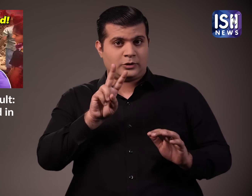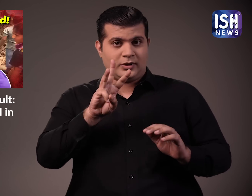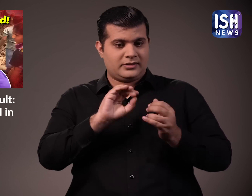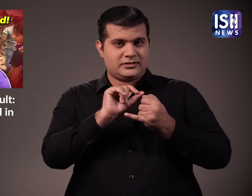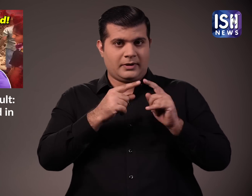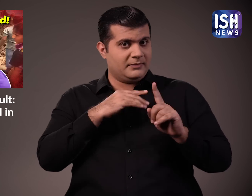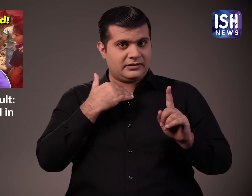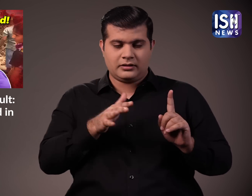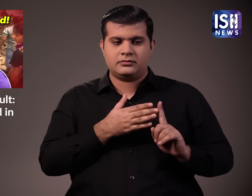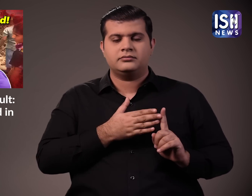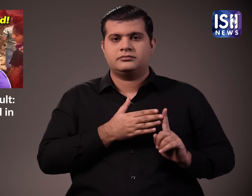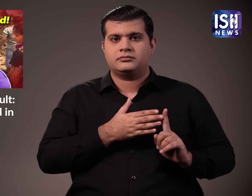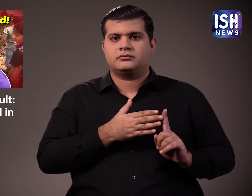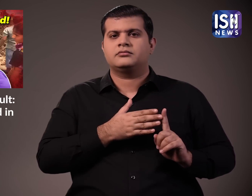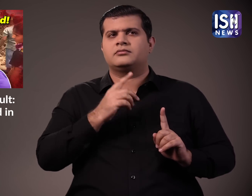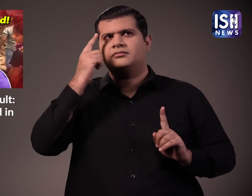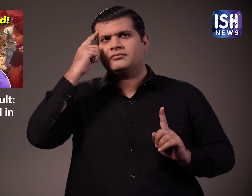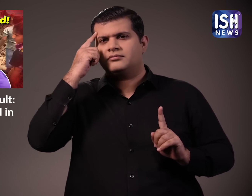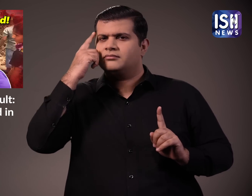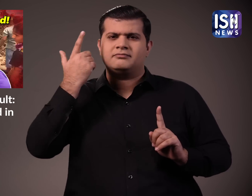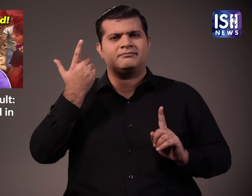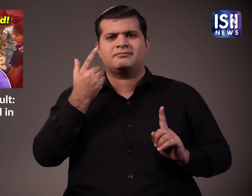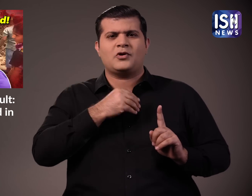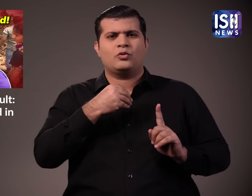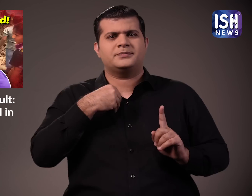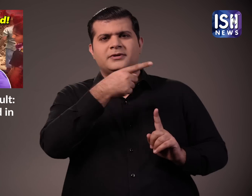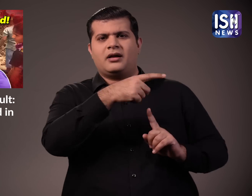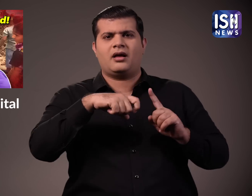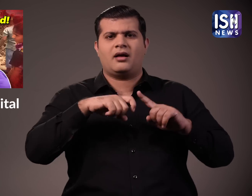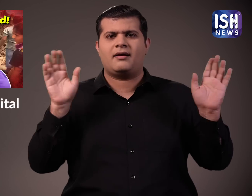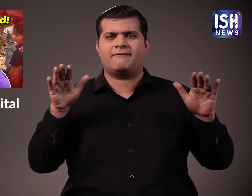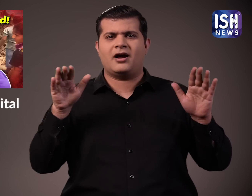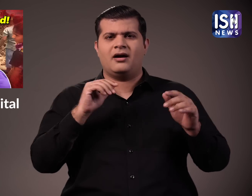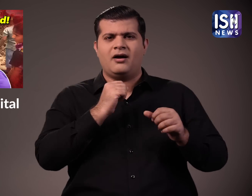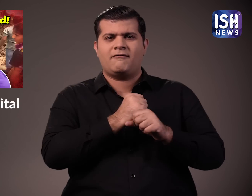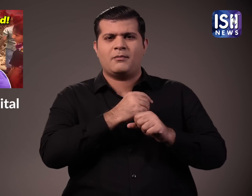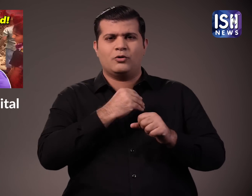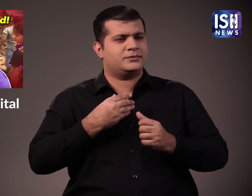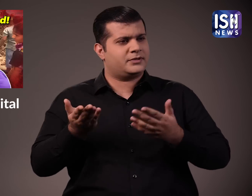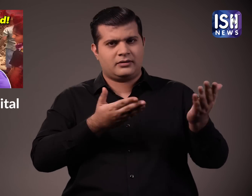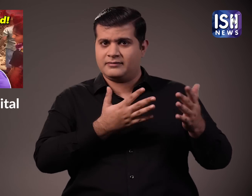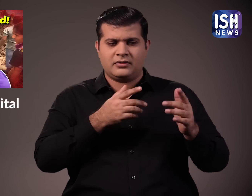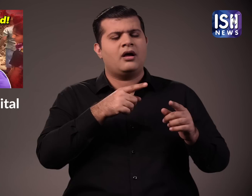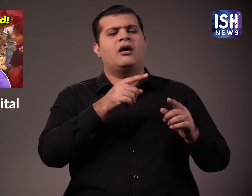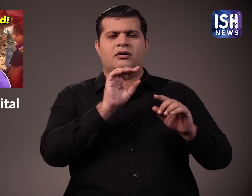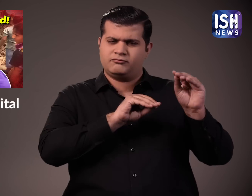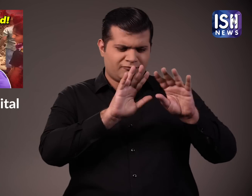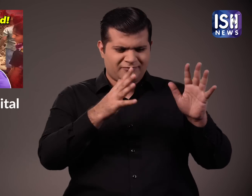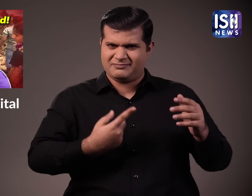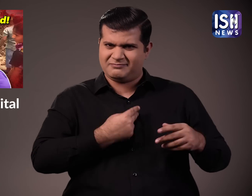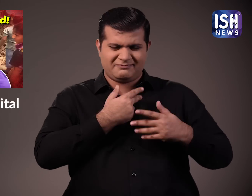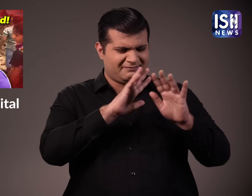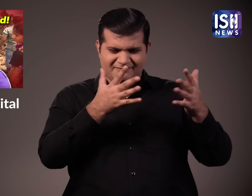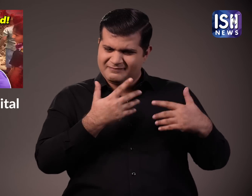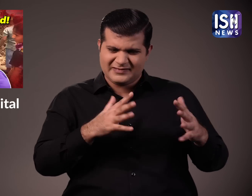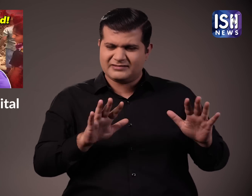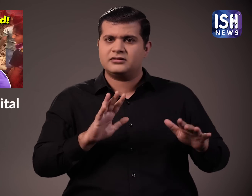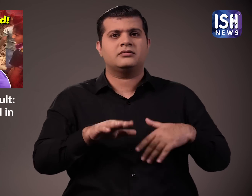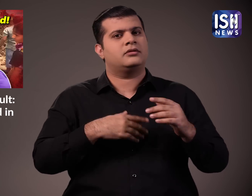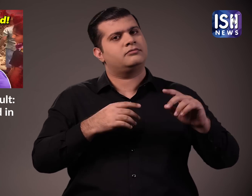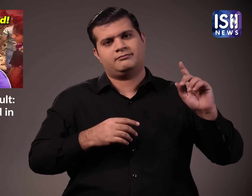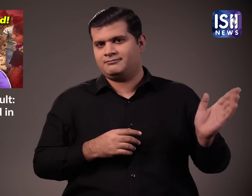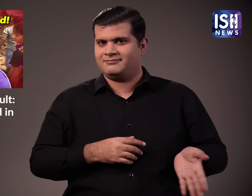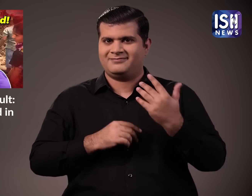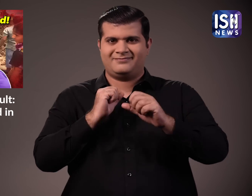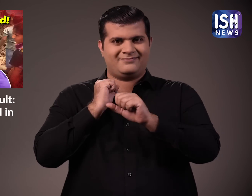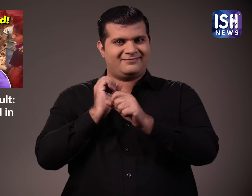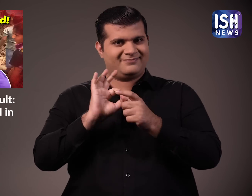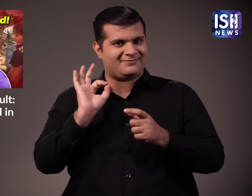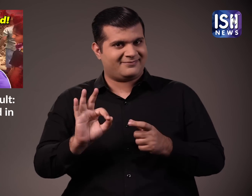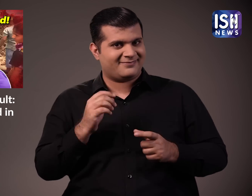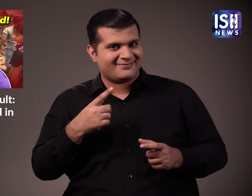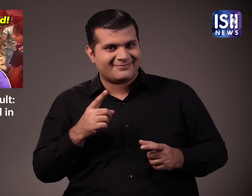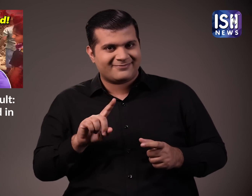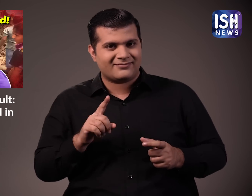You would have thought that Akshay's body after being taken to Kalwa hospital for postmortem, would have been cremated, right?